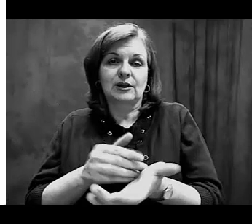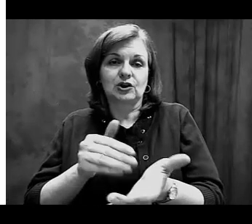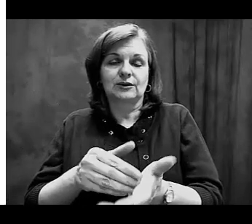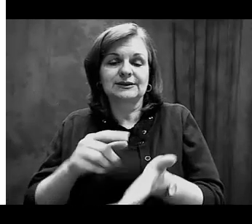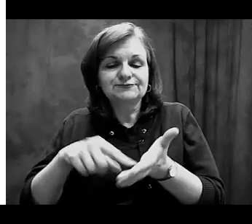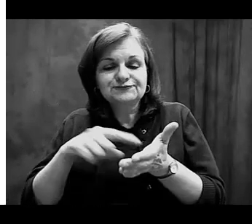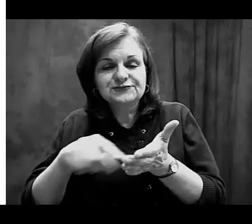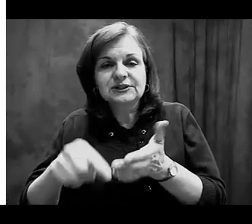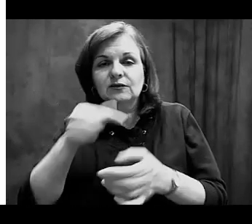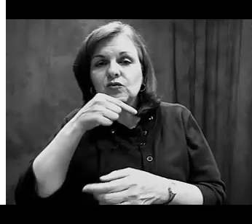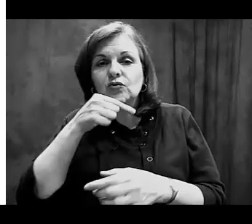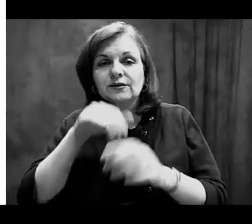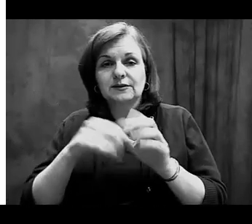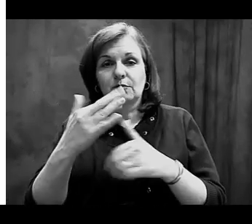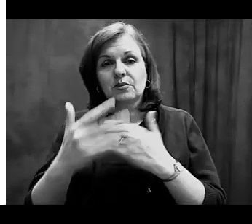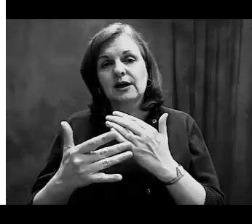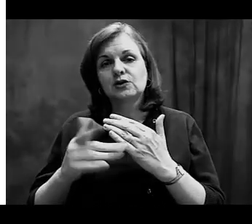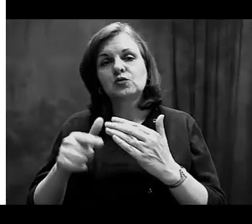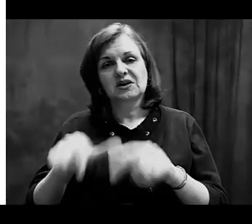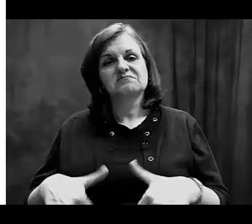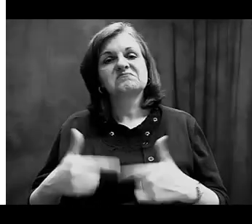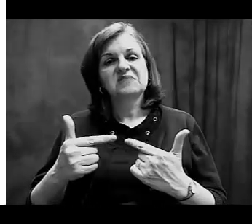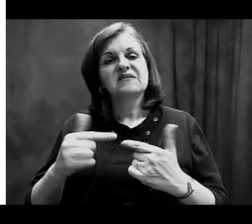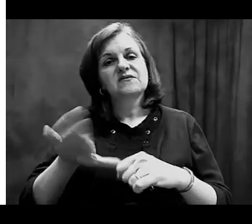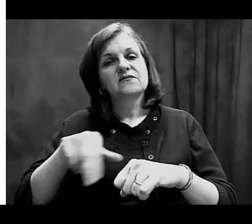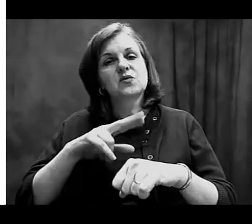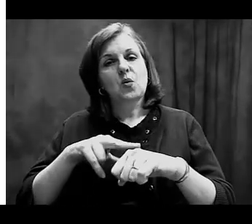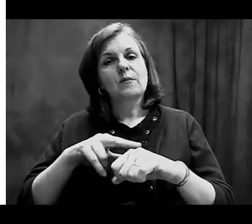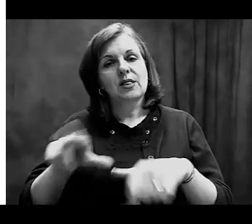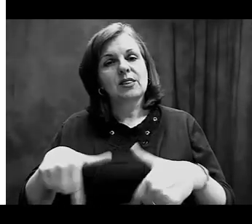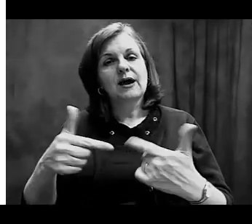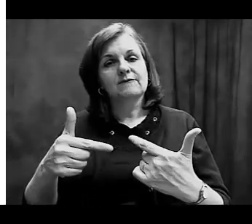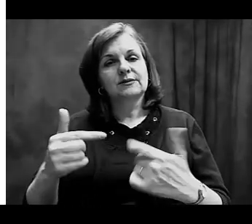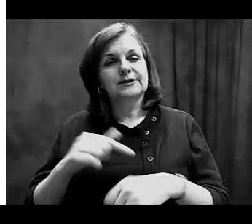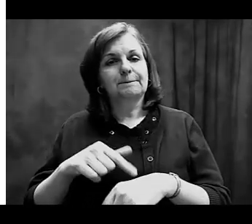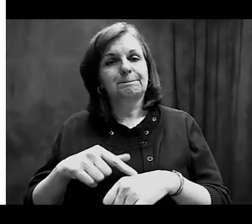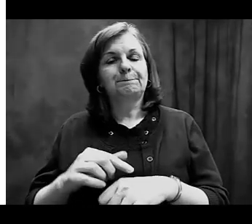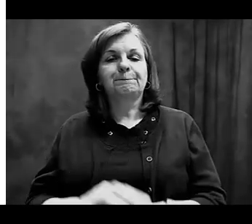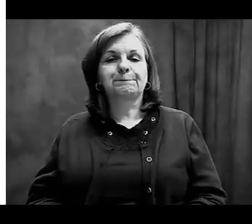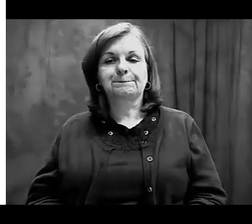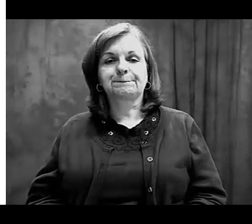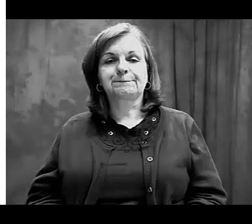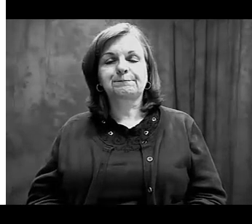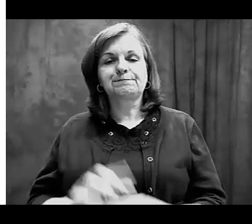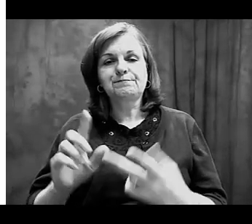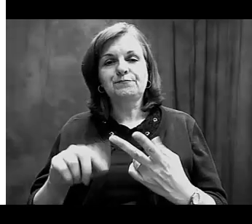your blood glucose you can live a fairly normal life.